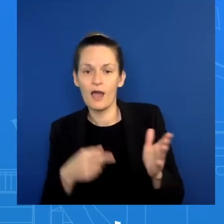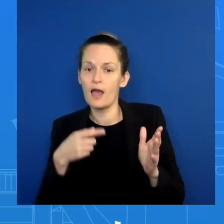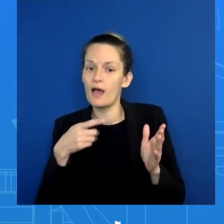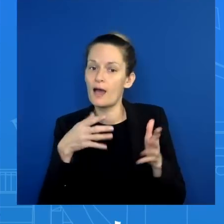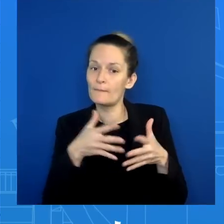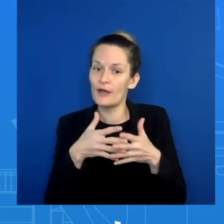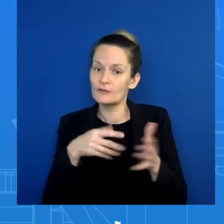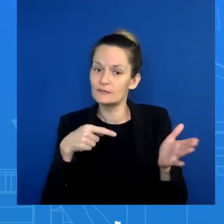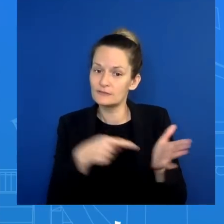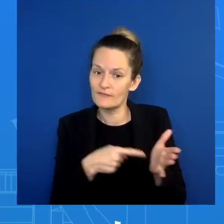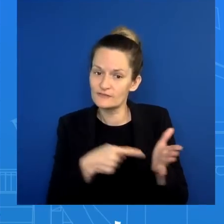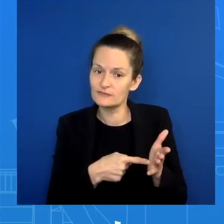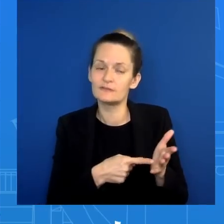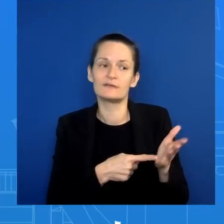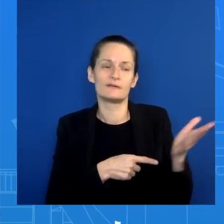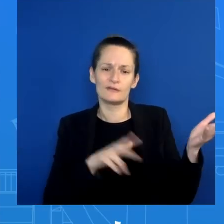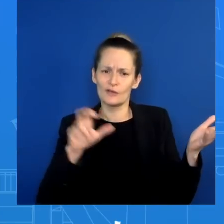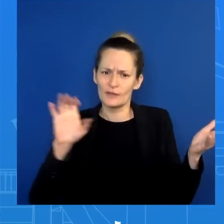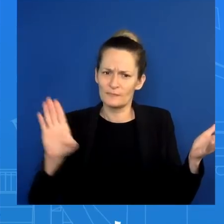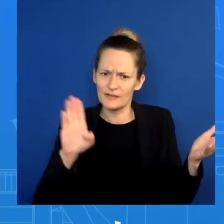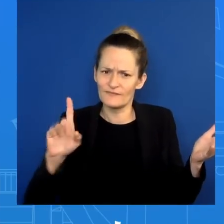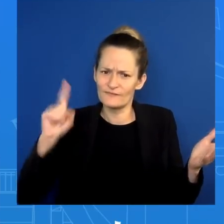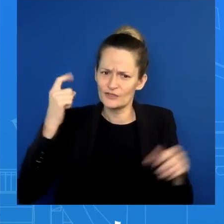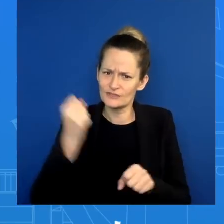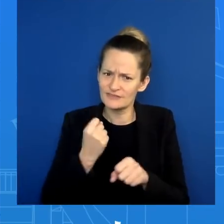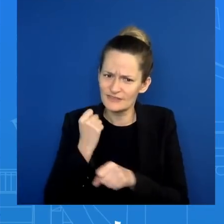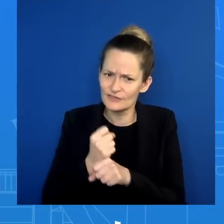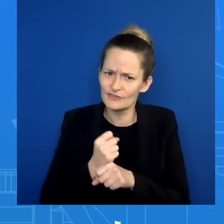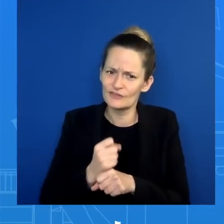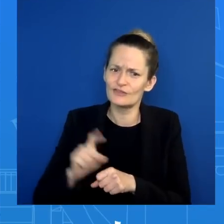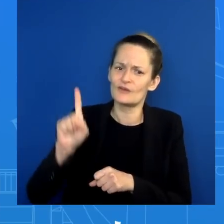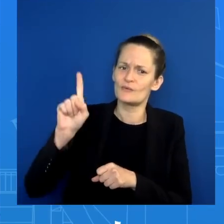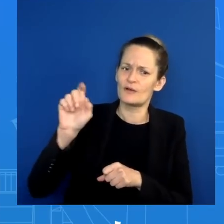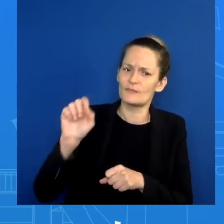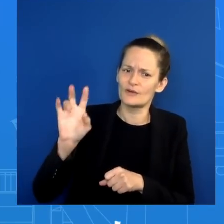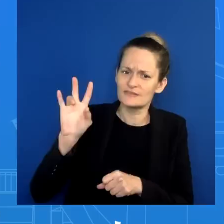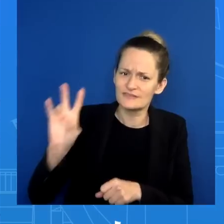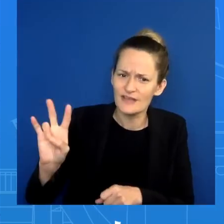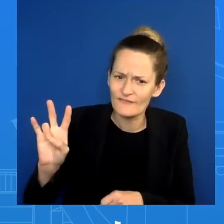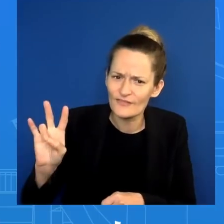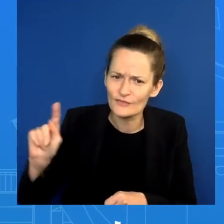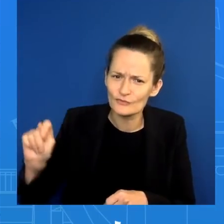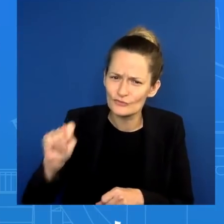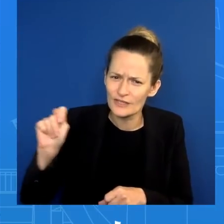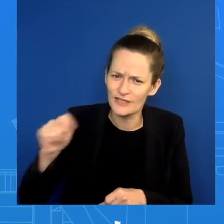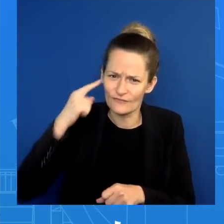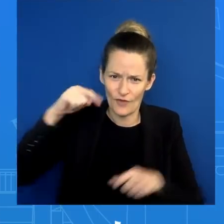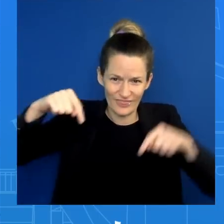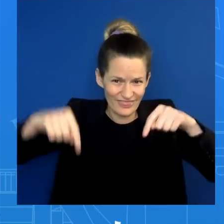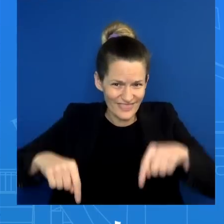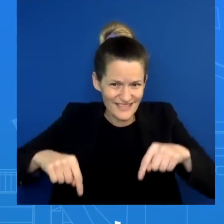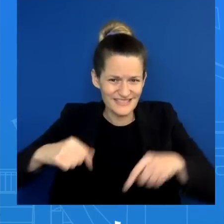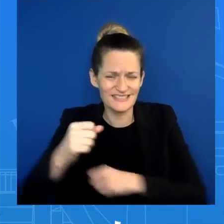that we will see at the end of this fiscal year. That matters as well. That matters by bringing down that deficit.